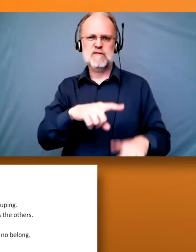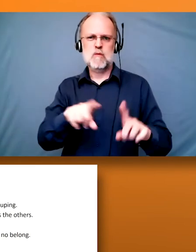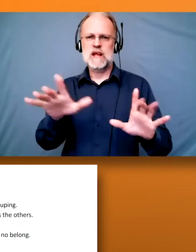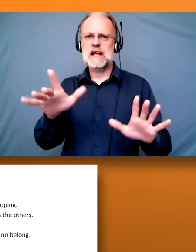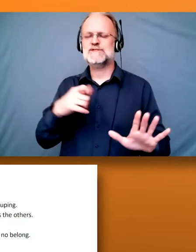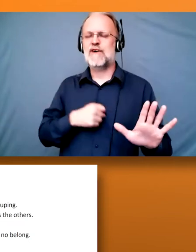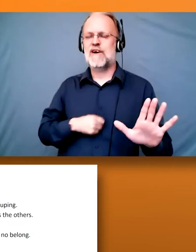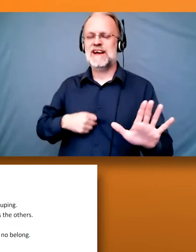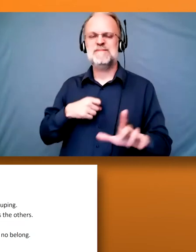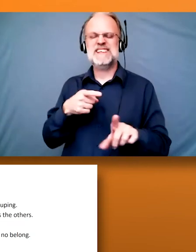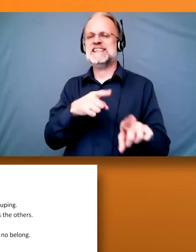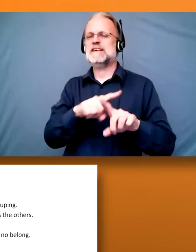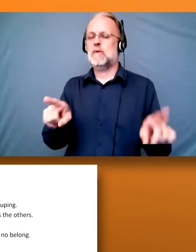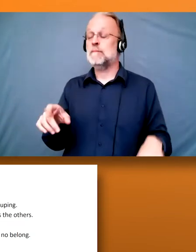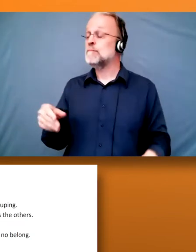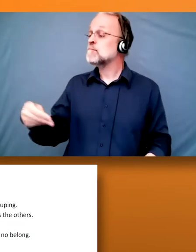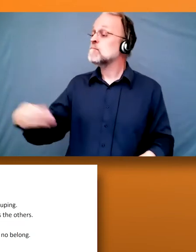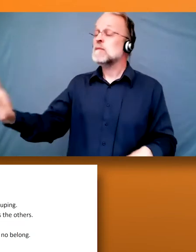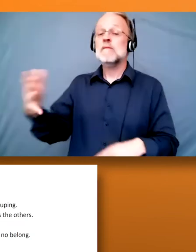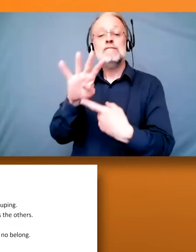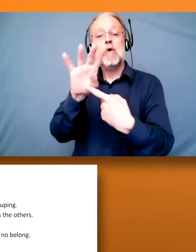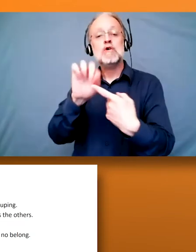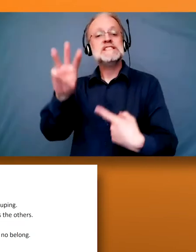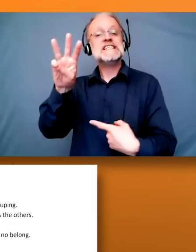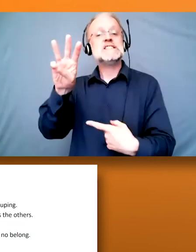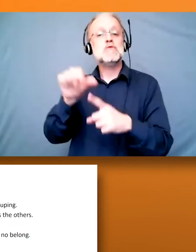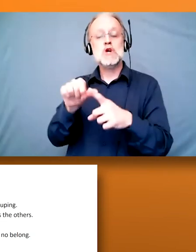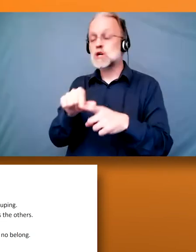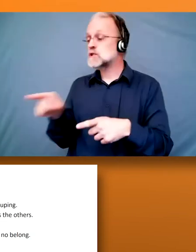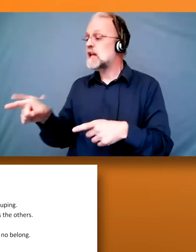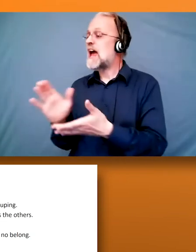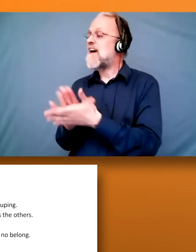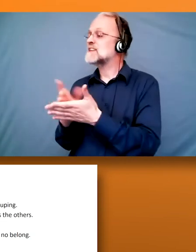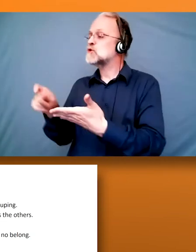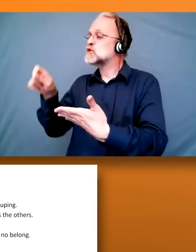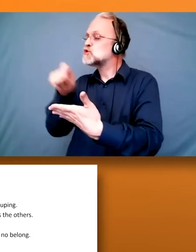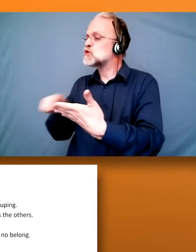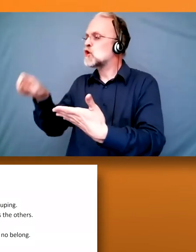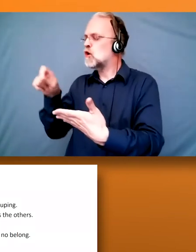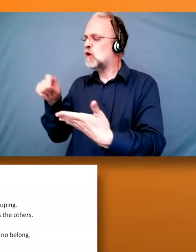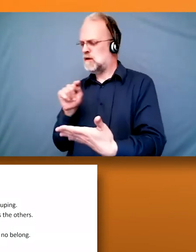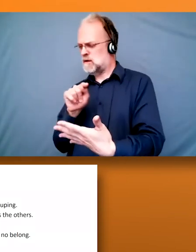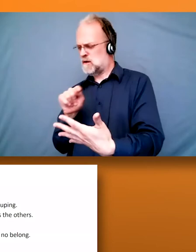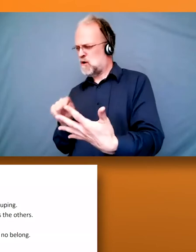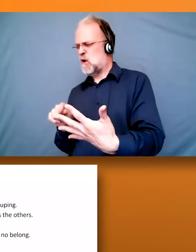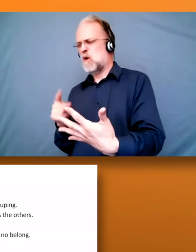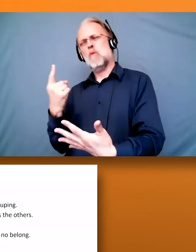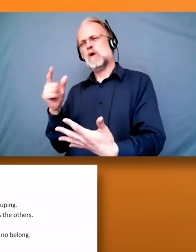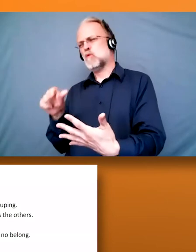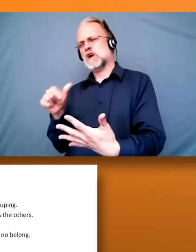This is a different thing. Giving them 4 to 6 words, and then asking them to circle the word that shouldn't be there